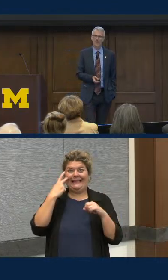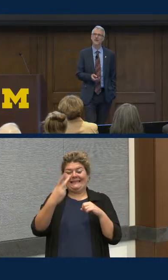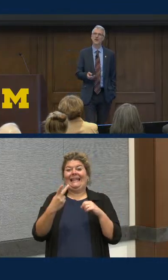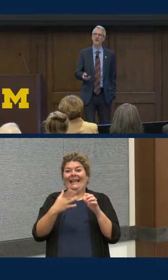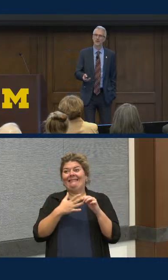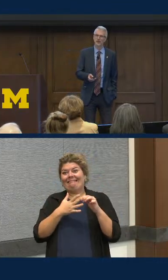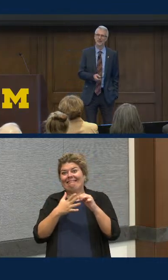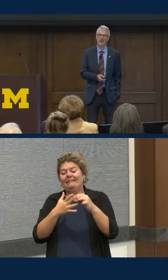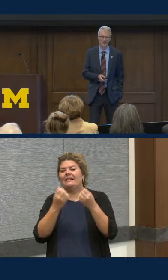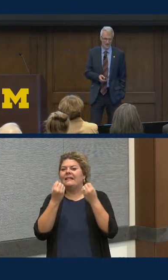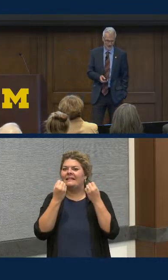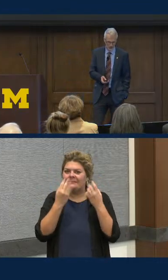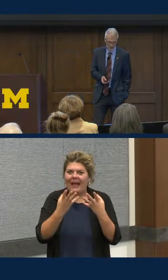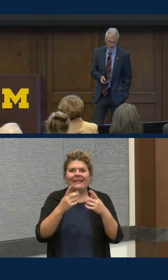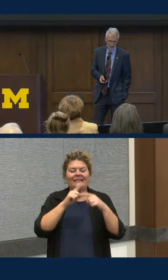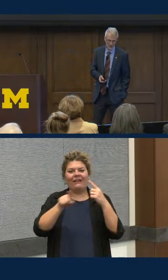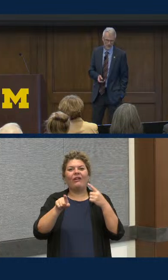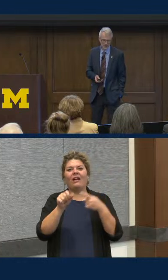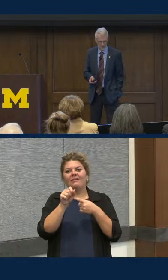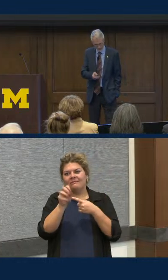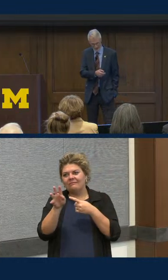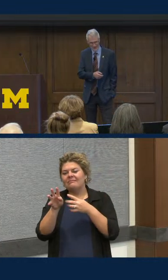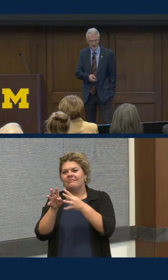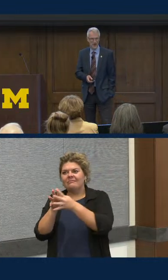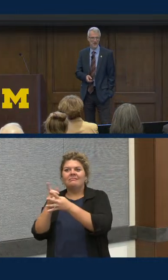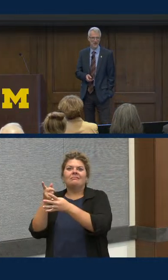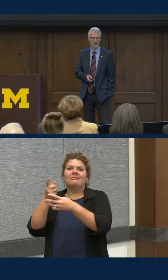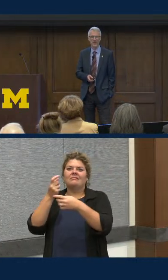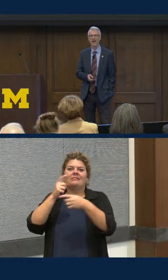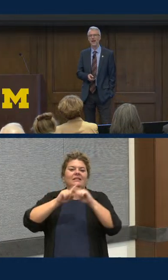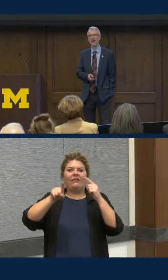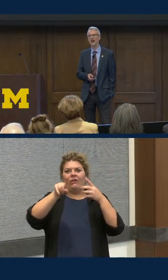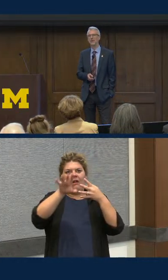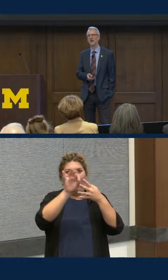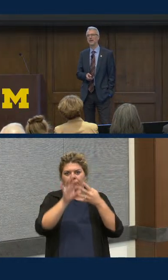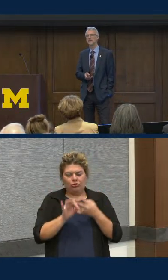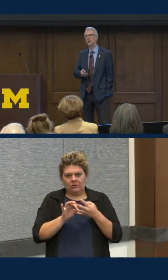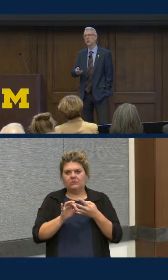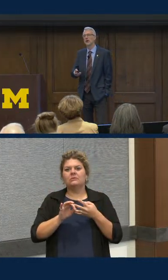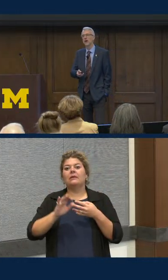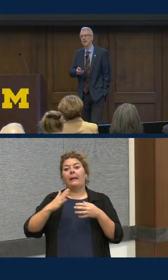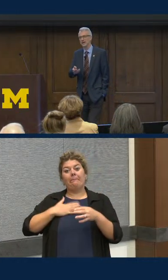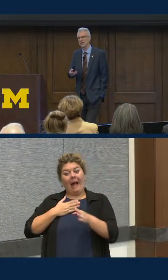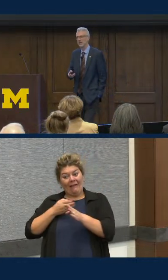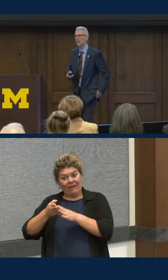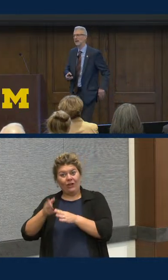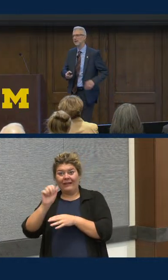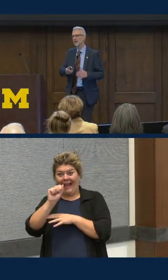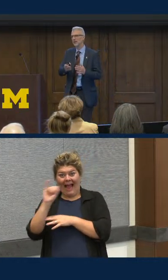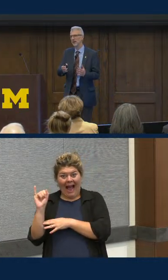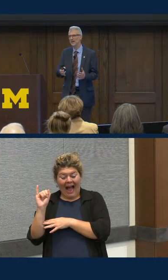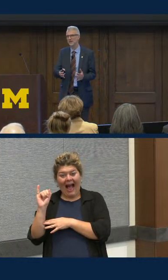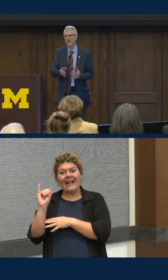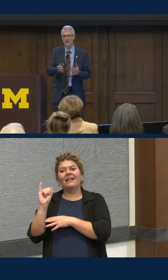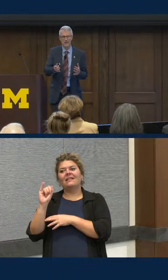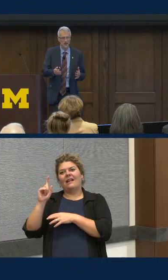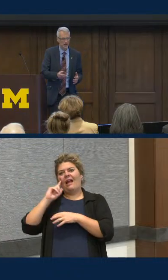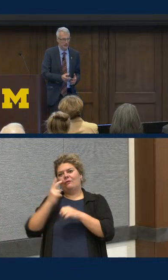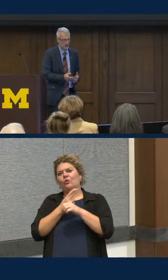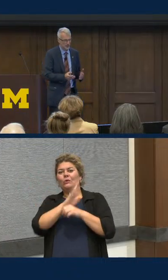it's going also adjacent work to my field of AI protocol based on